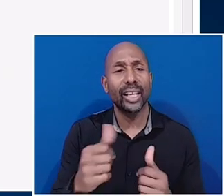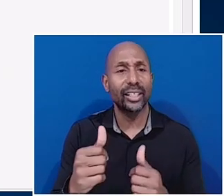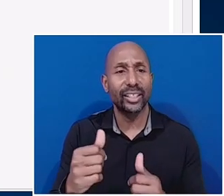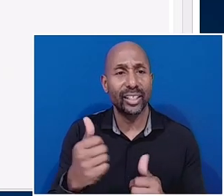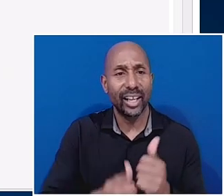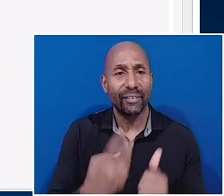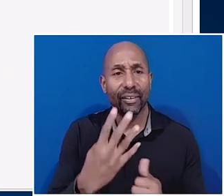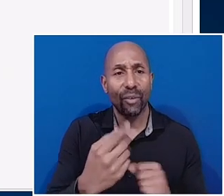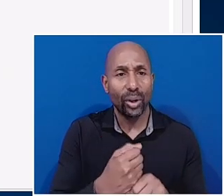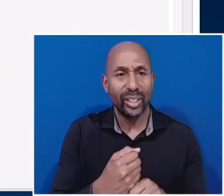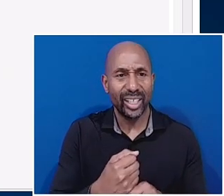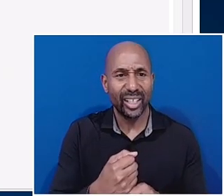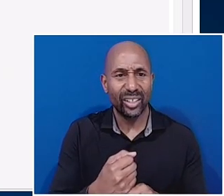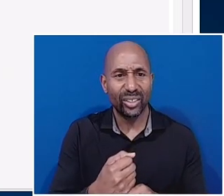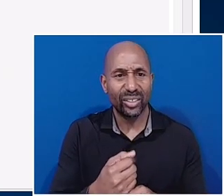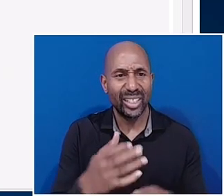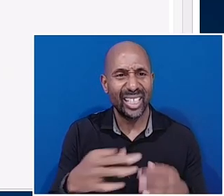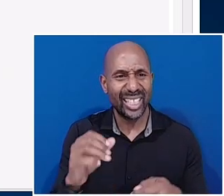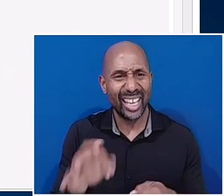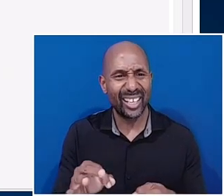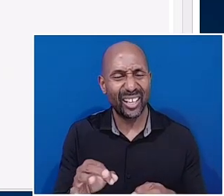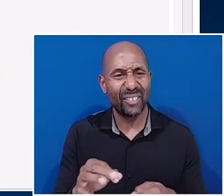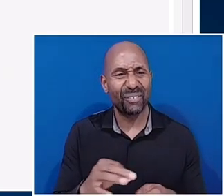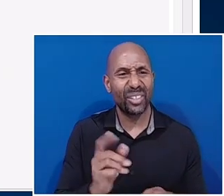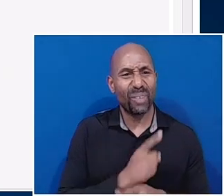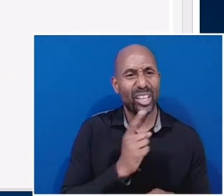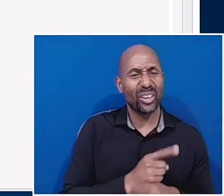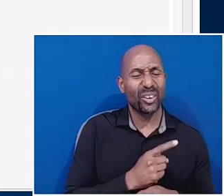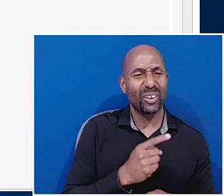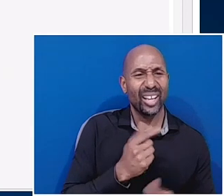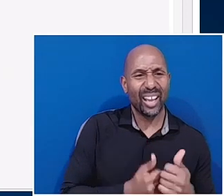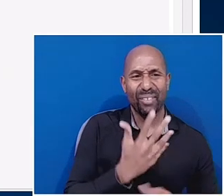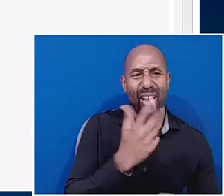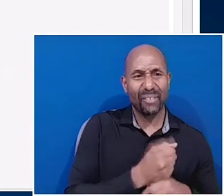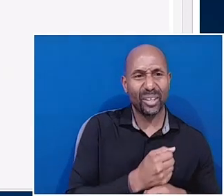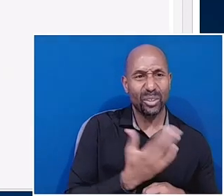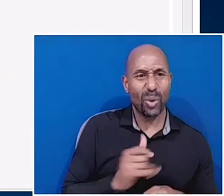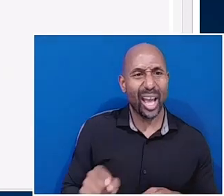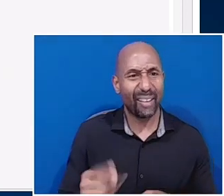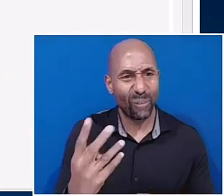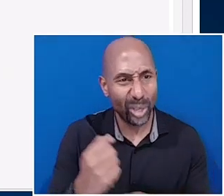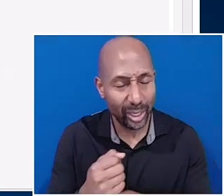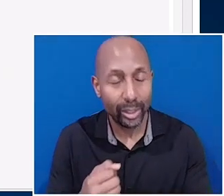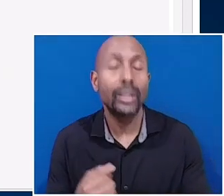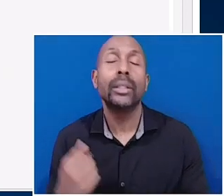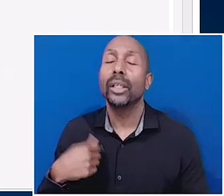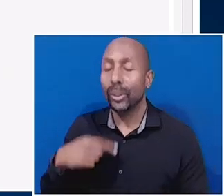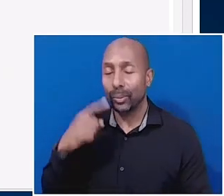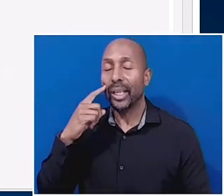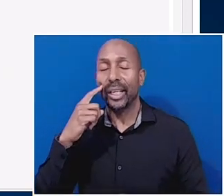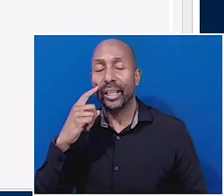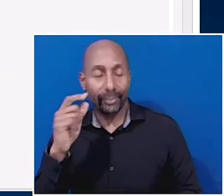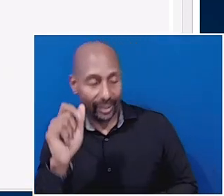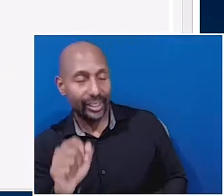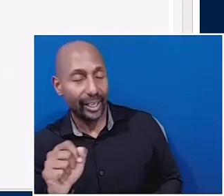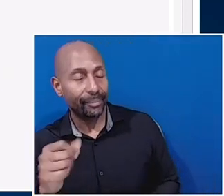considered as well. Yeah, it is. We- you know, we also recognize another group of state folks that are state vocational agencies.